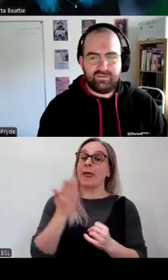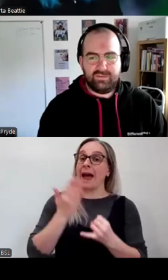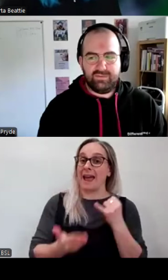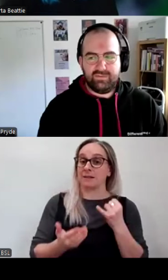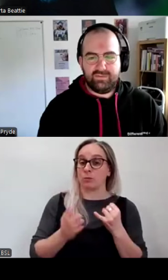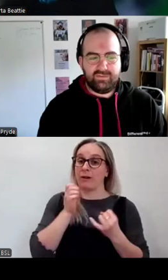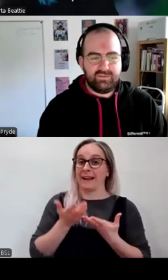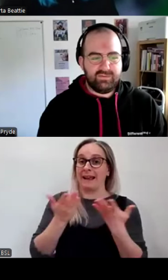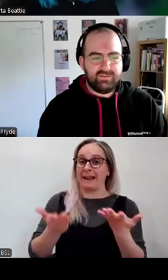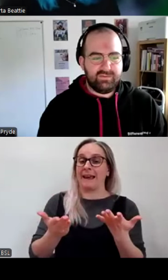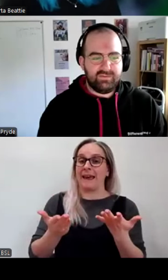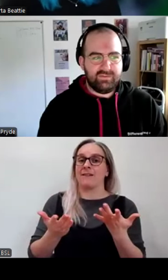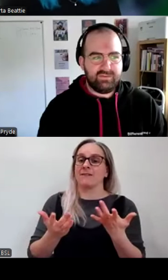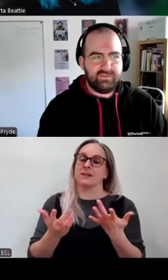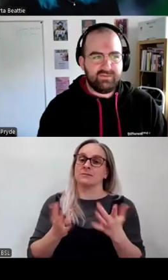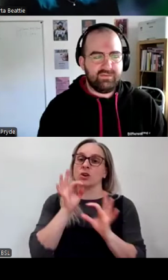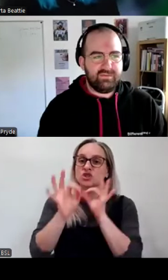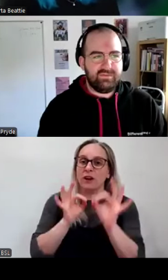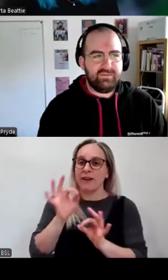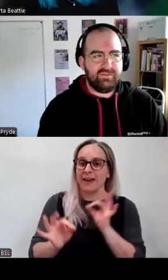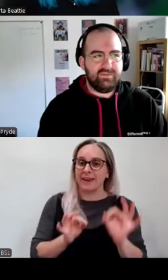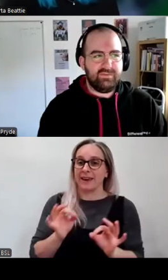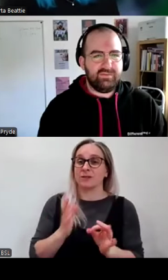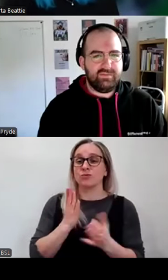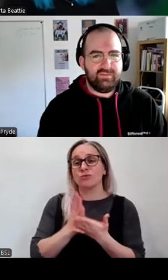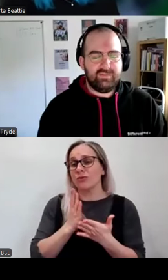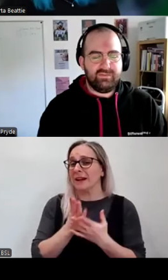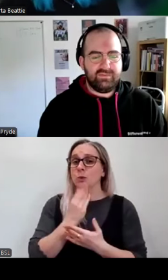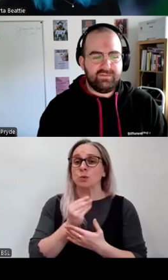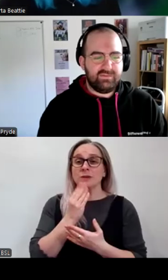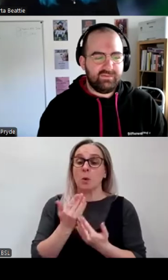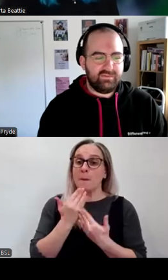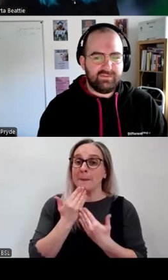I can't emphasize enough how helpful that is for us for you to fill that in as it helps us produce